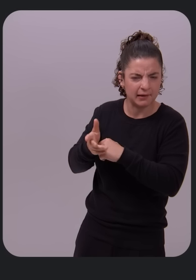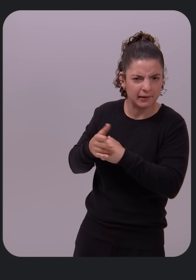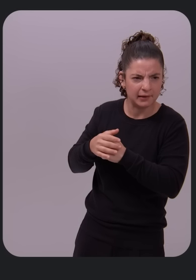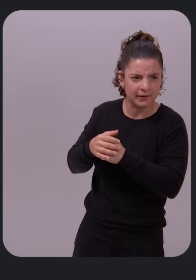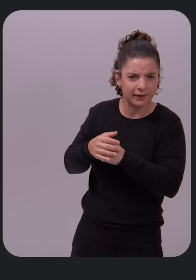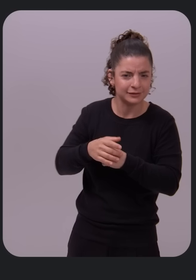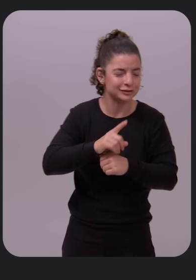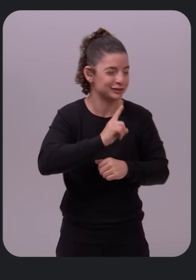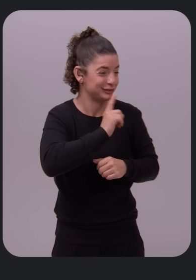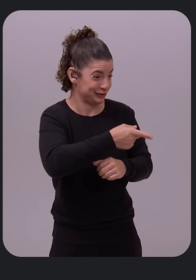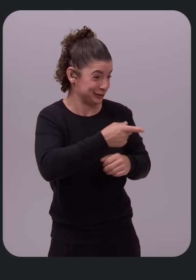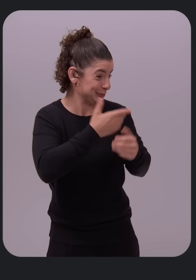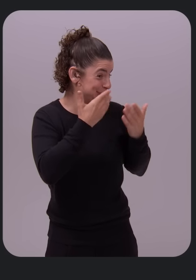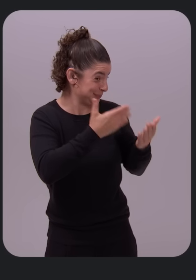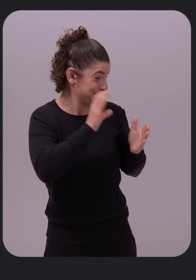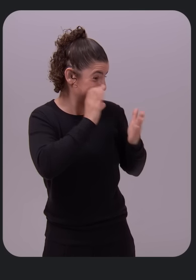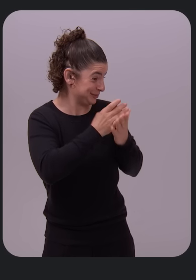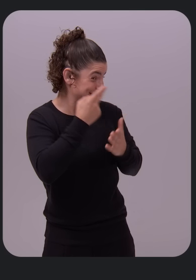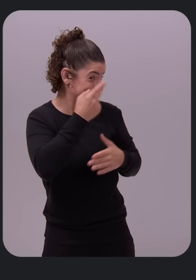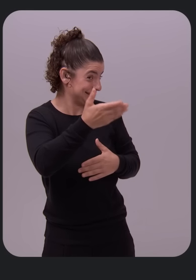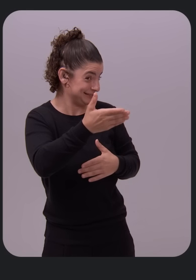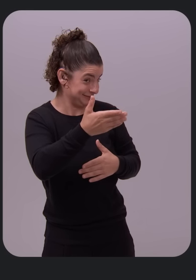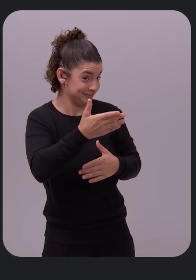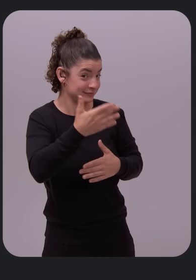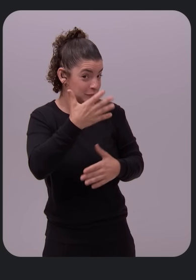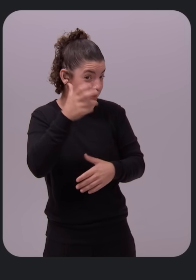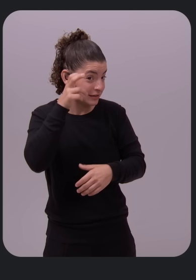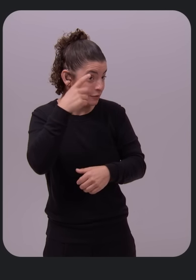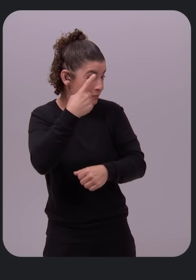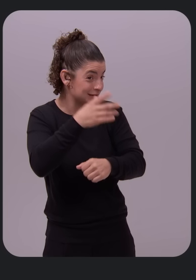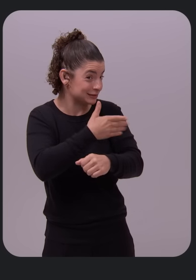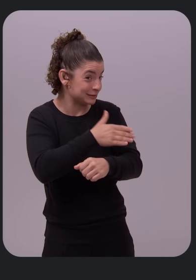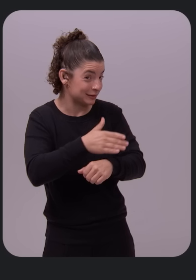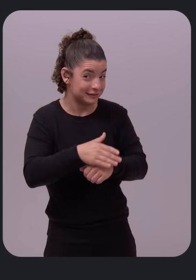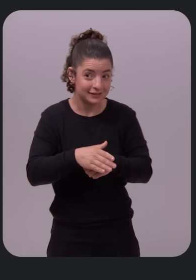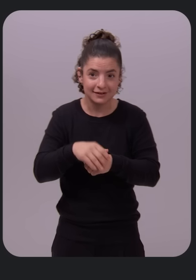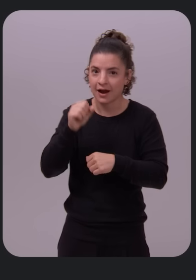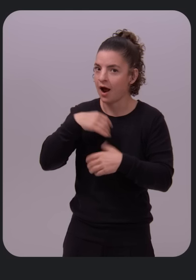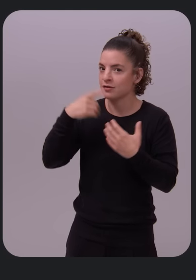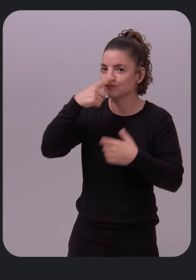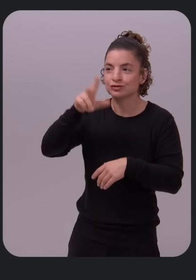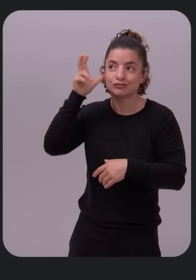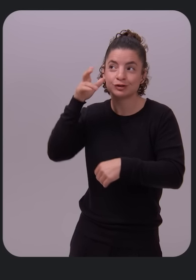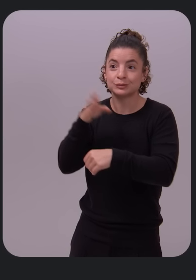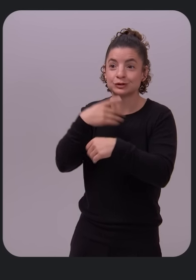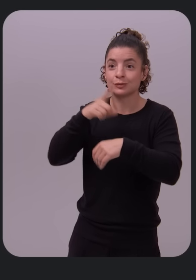Sure, here's one. Want me to play one of their songs? I'd love that. I can listen while I make my way to the stage.